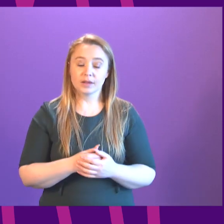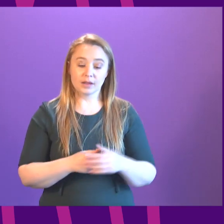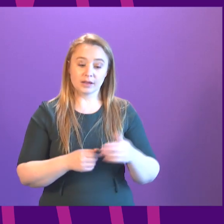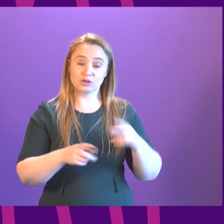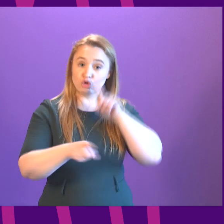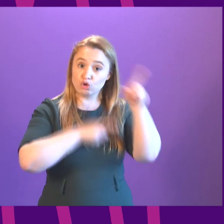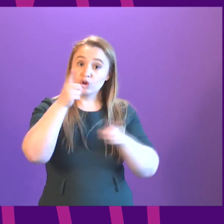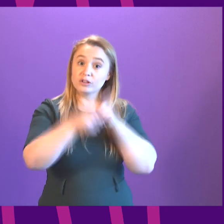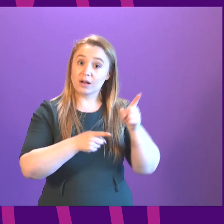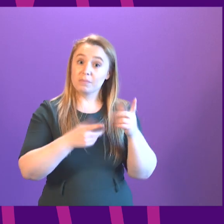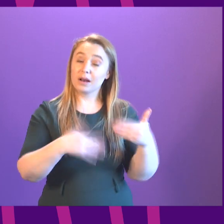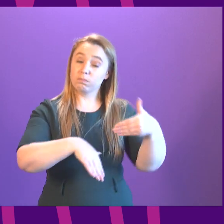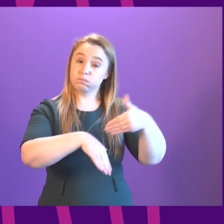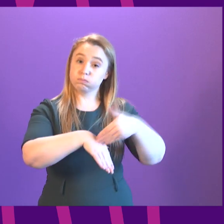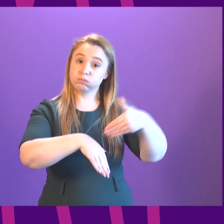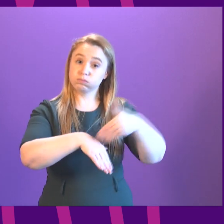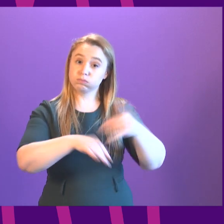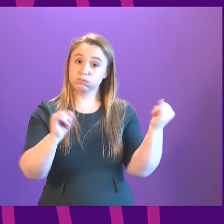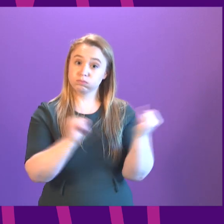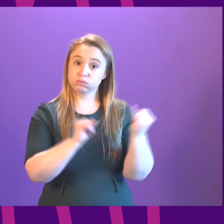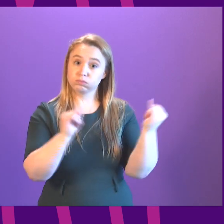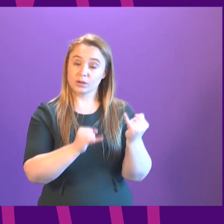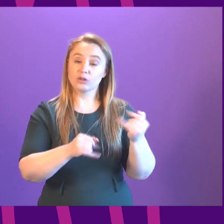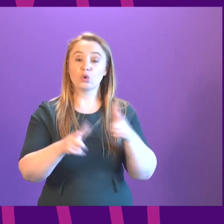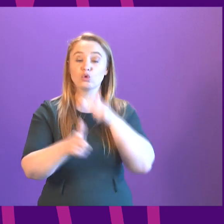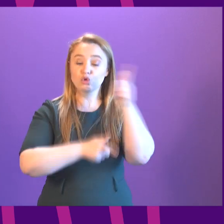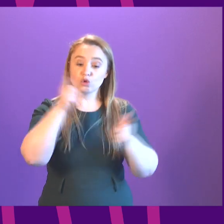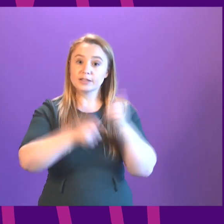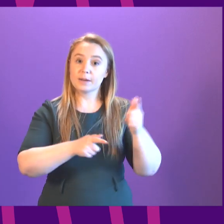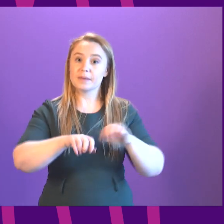affected, which is why the tourism task force looked at not just immediate measures but